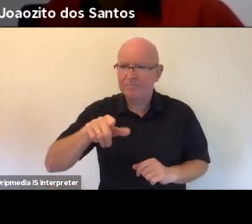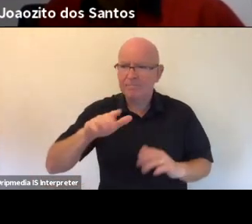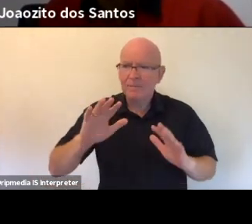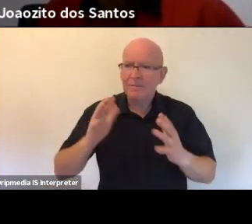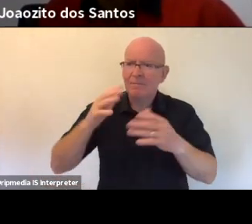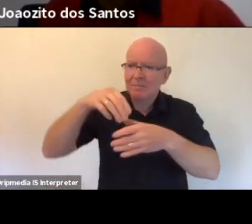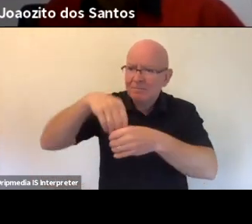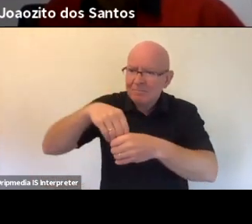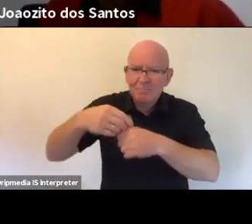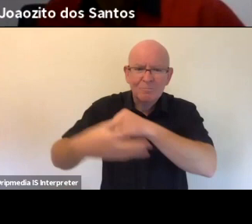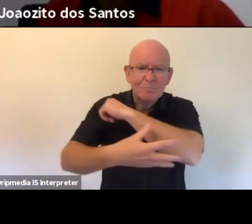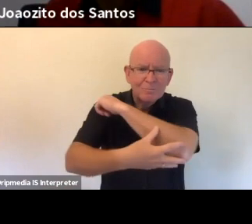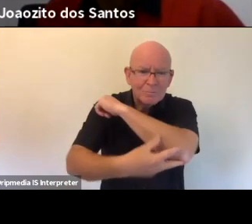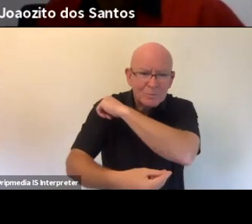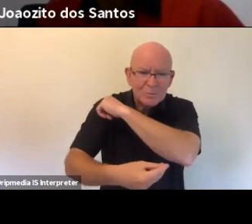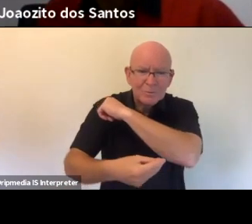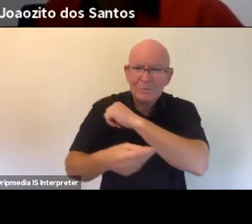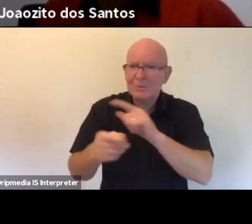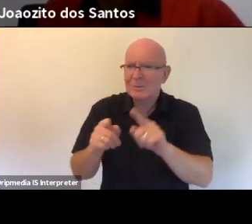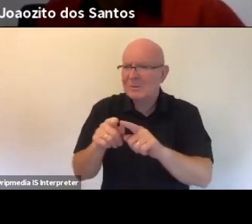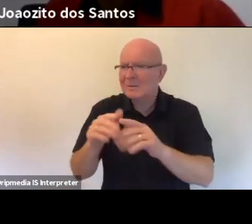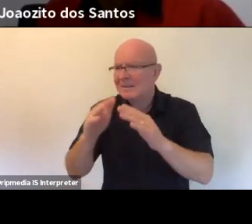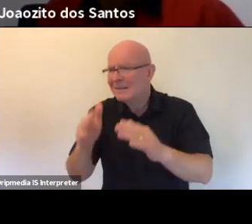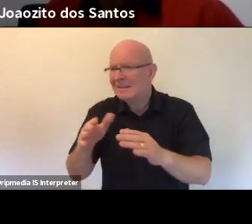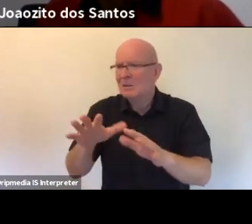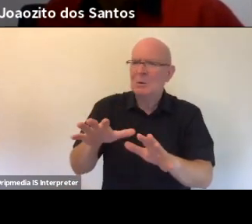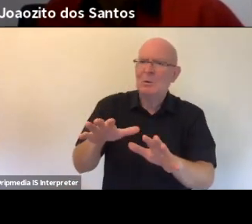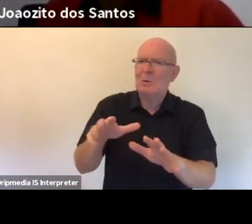up to the children and their family, including persons with disabilities,